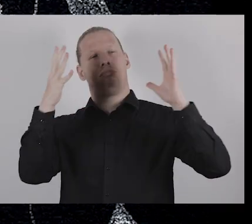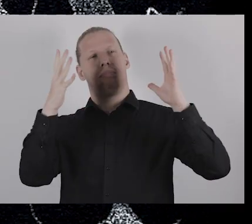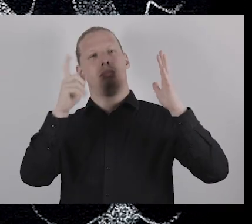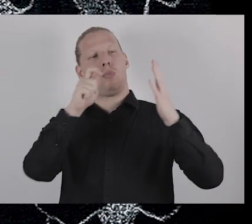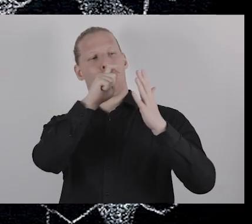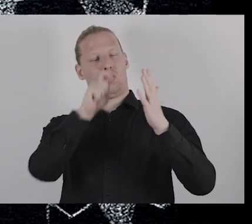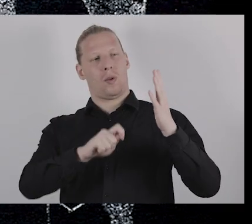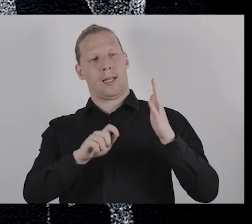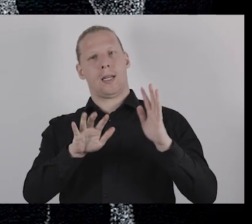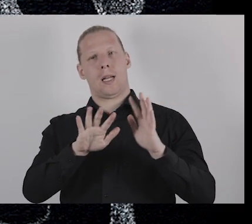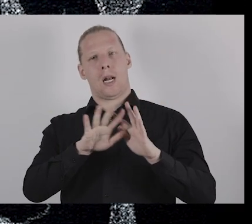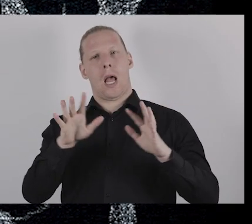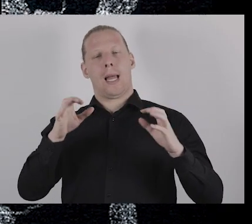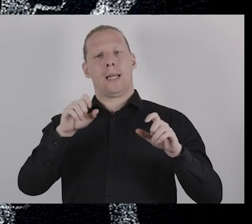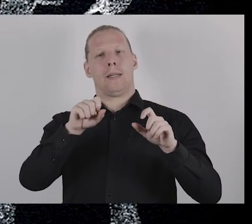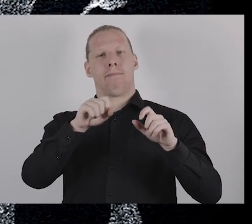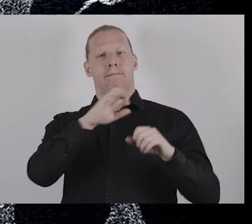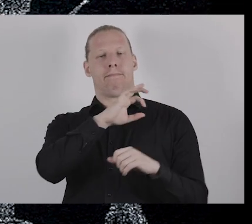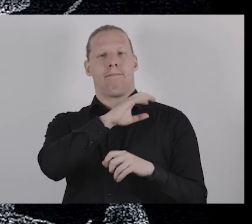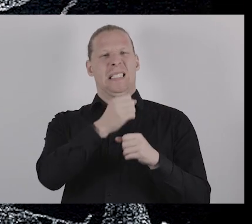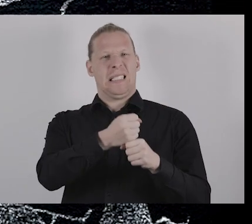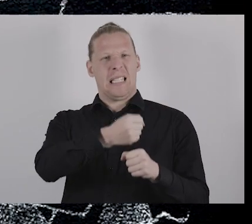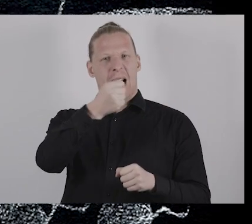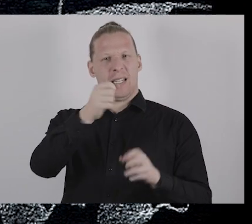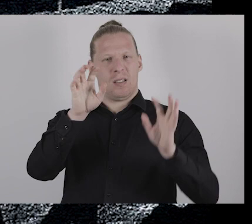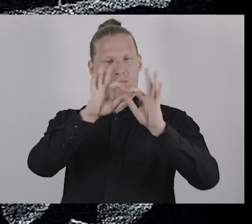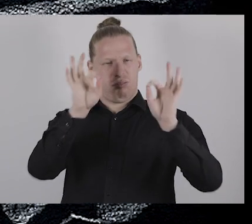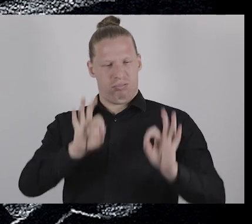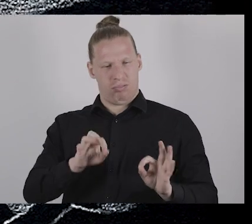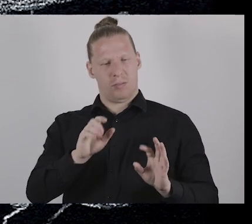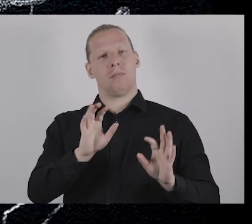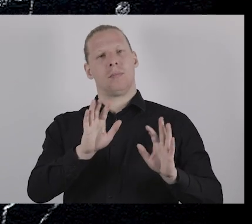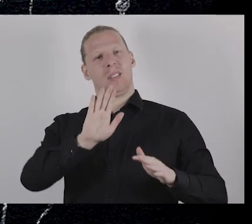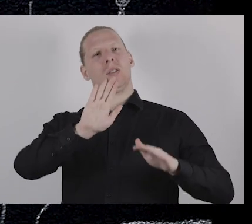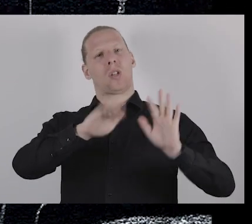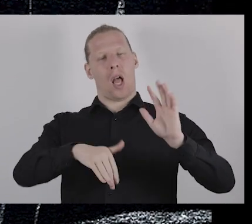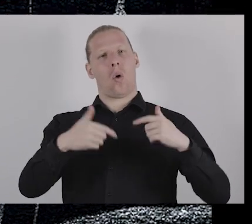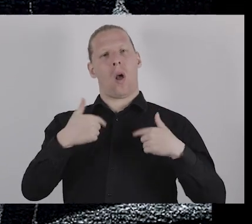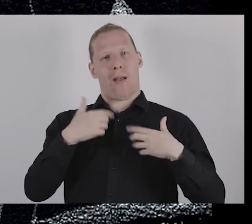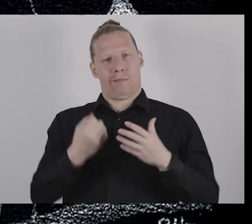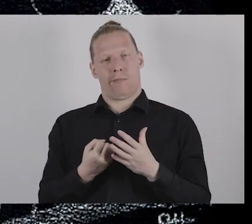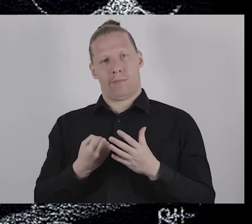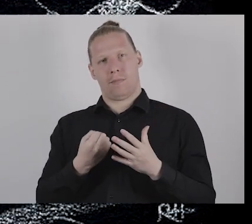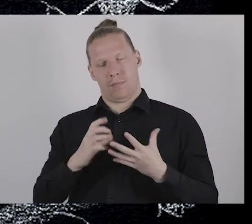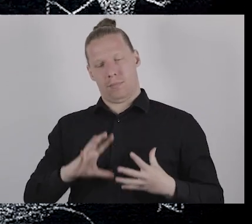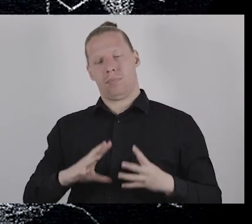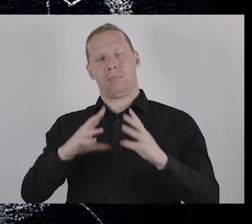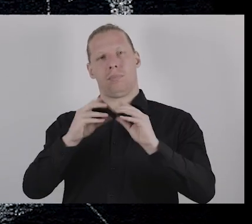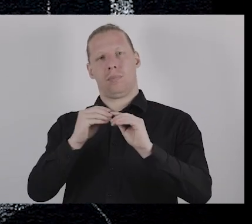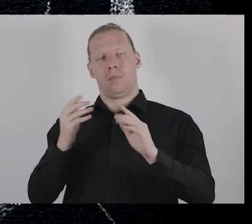And so those drawings, if you look at them, they're quite skeletal, and so that's the style that I've now developed over the years,